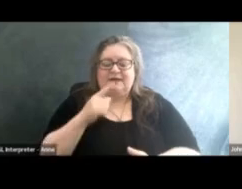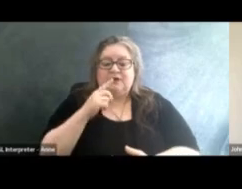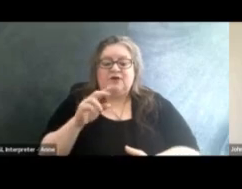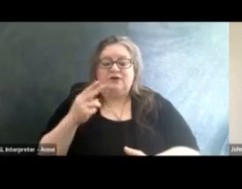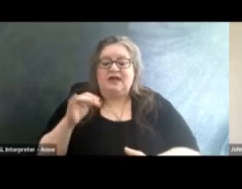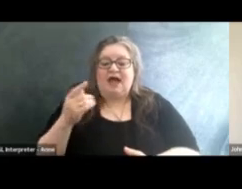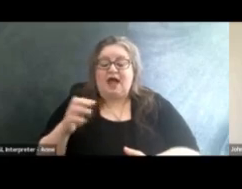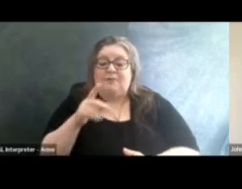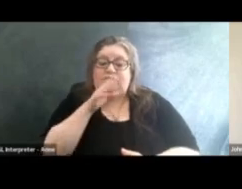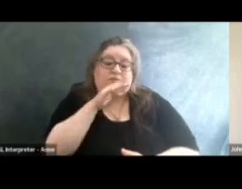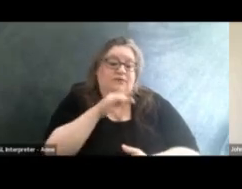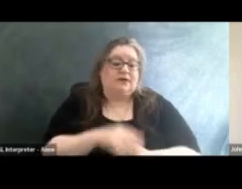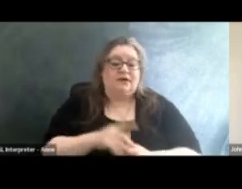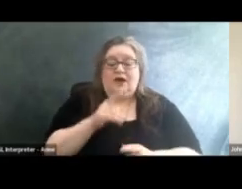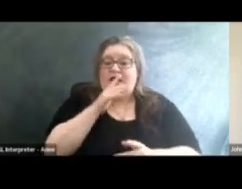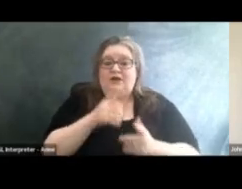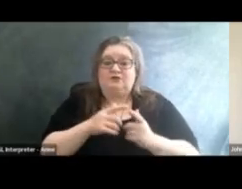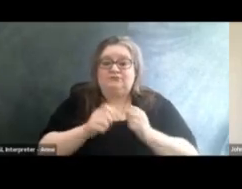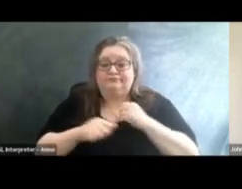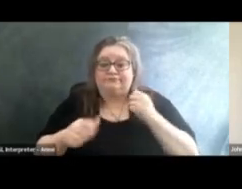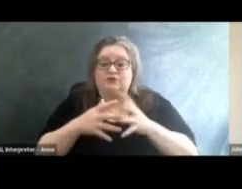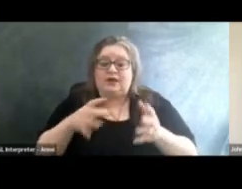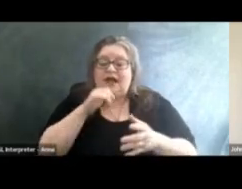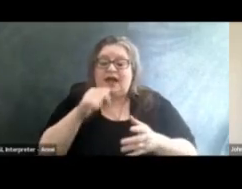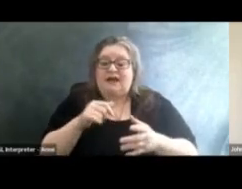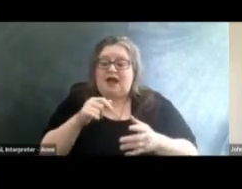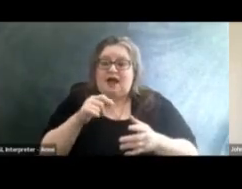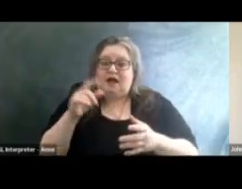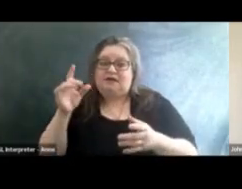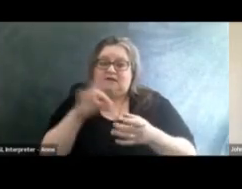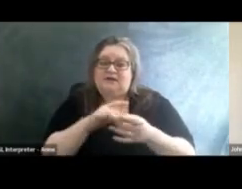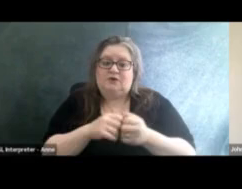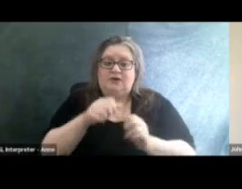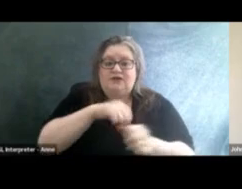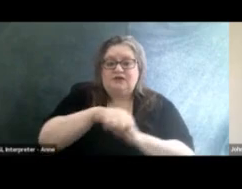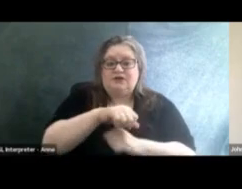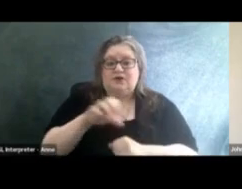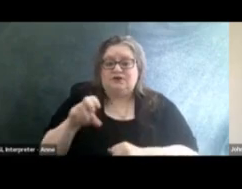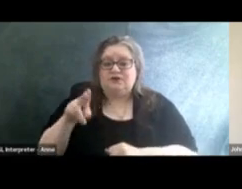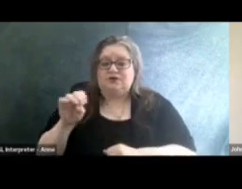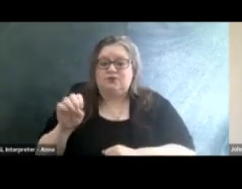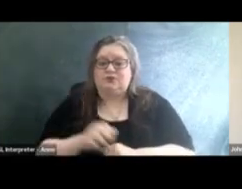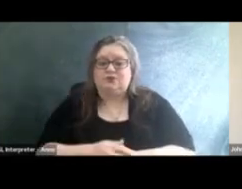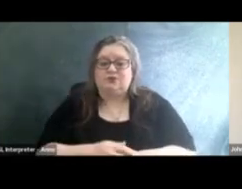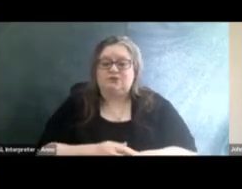much and has is not in in tune with social cues, may end up,